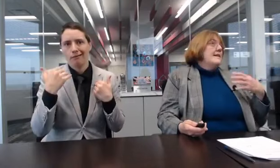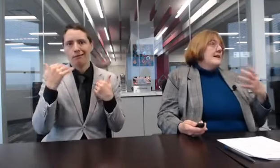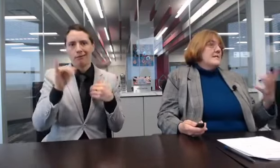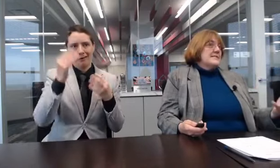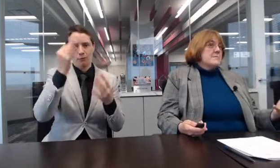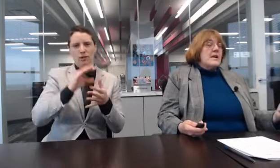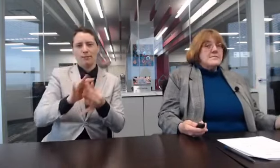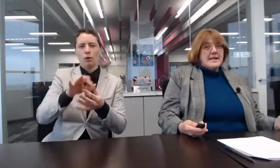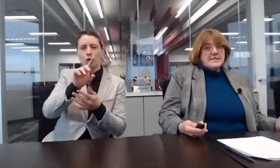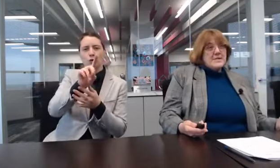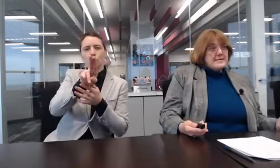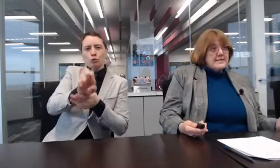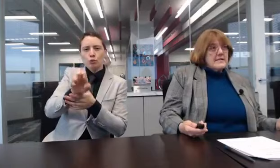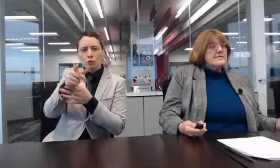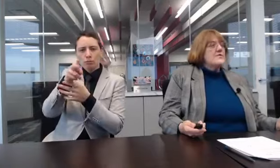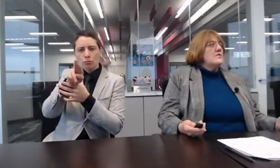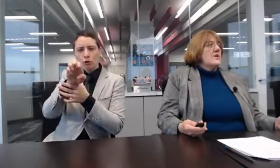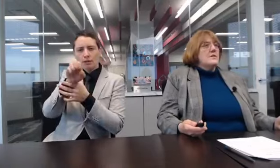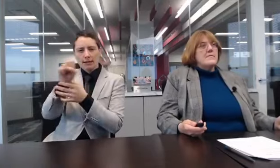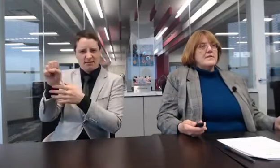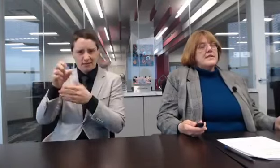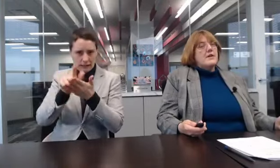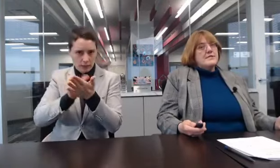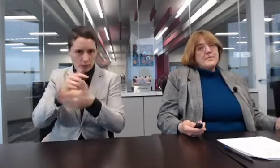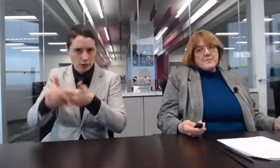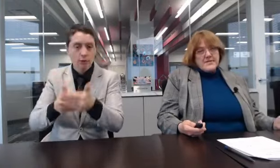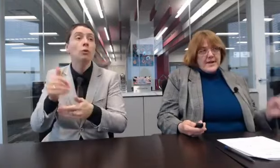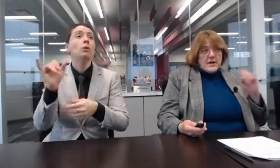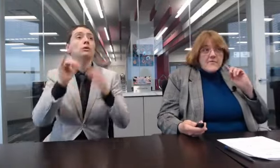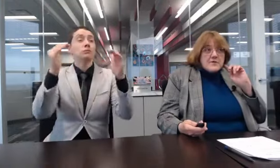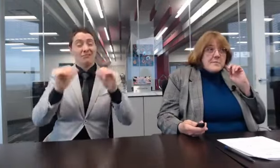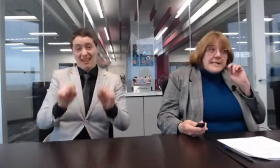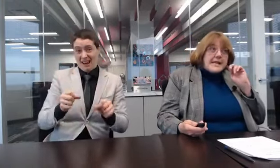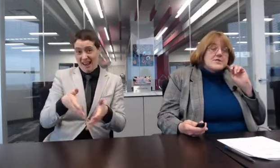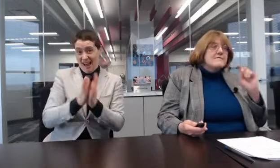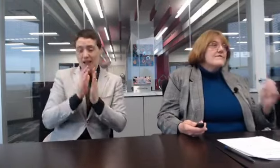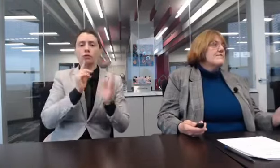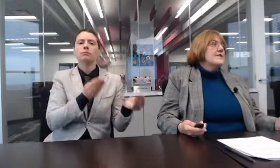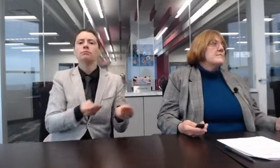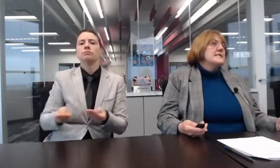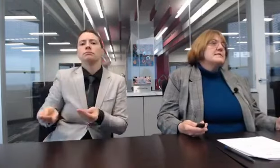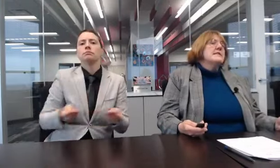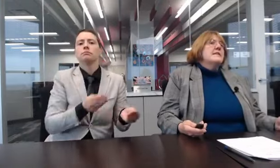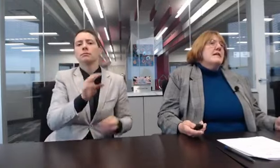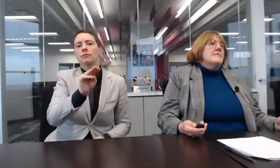sometimes that's been successful. You know, Ohio Department of Ed offers mediation for families.